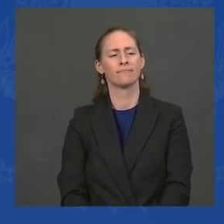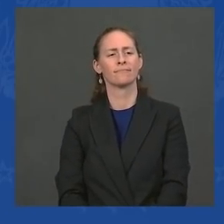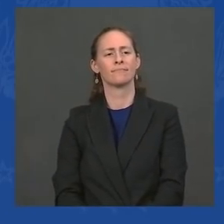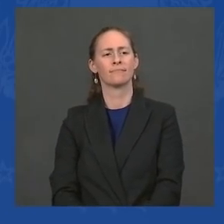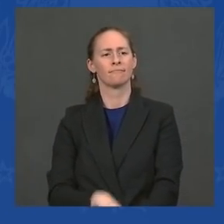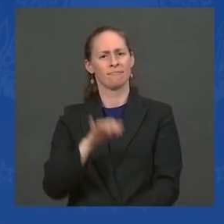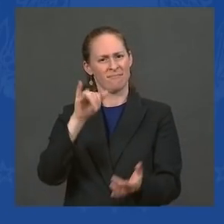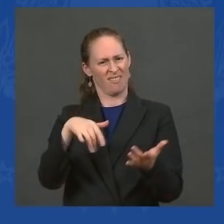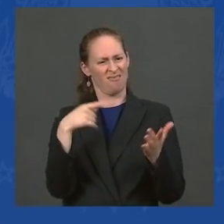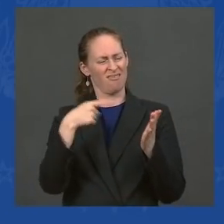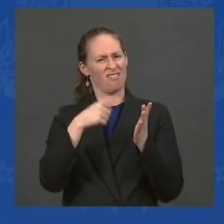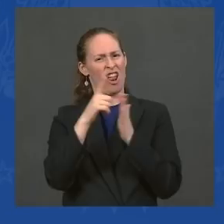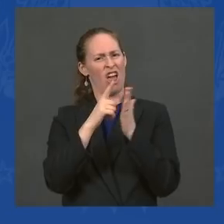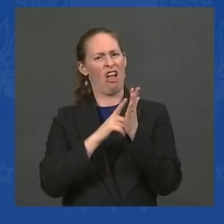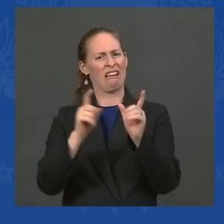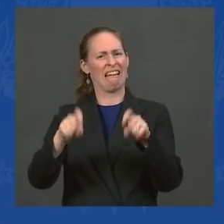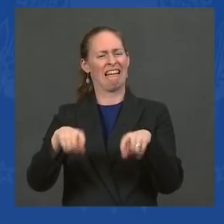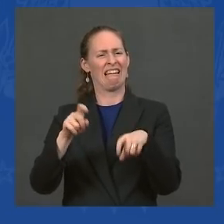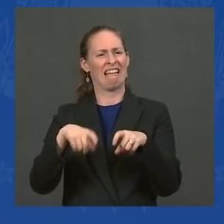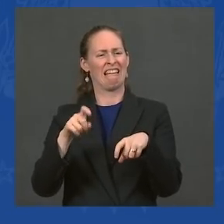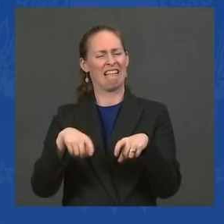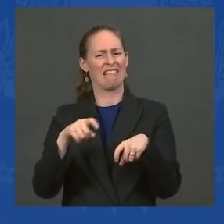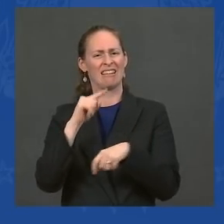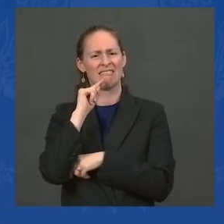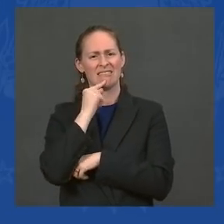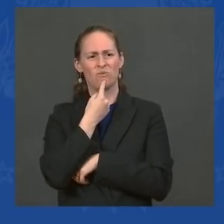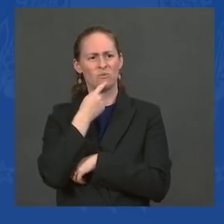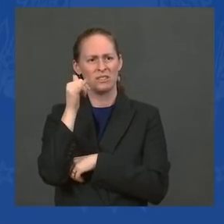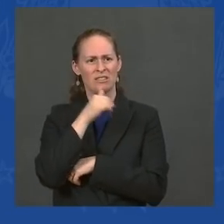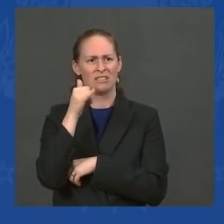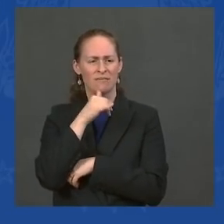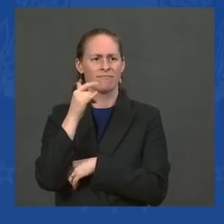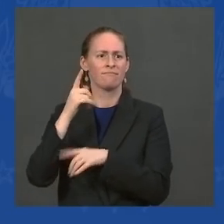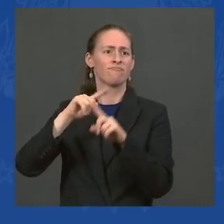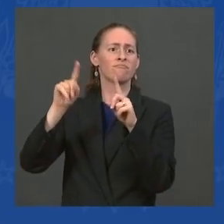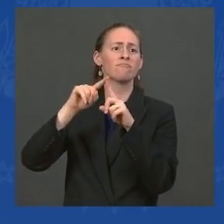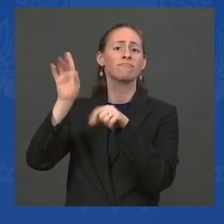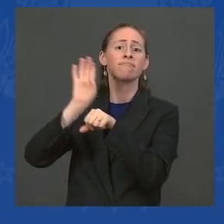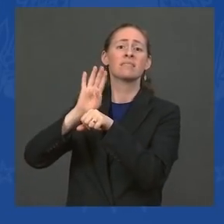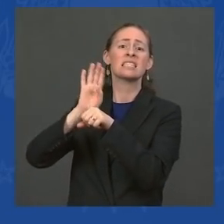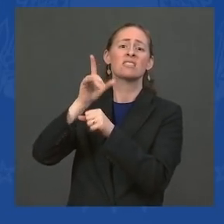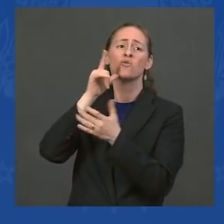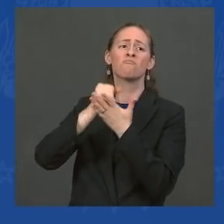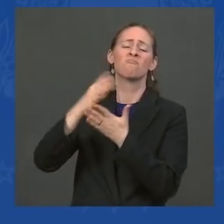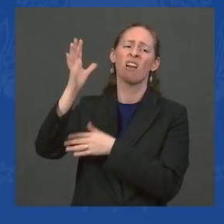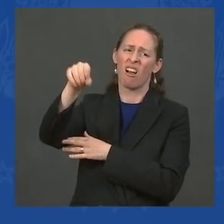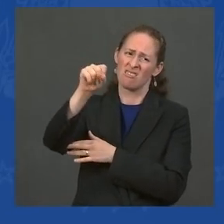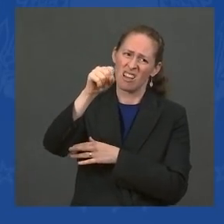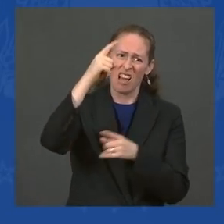And, by the way, I've had a number of Fortune 500 companies come to me and say, "You're right. We can pay a higher tax than we're paying now."